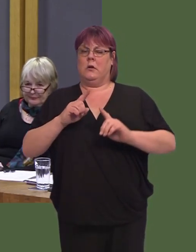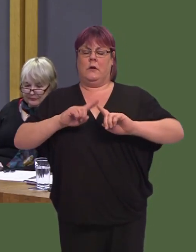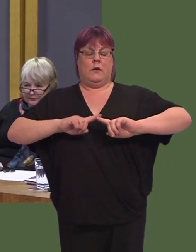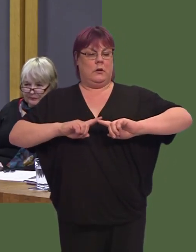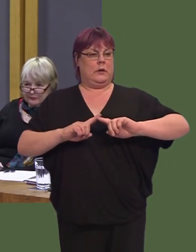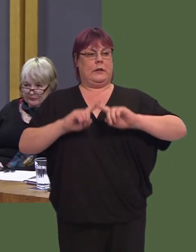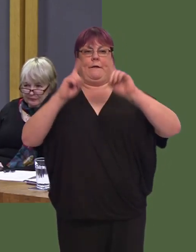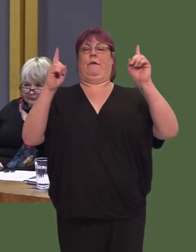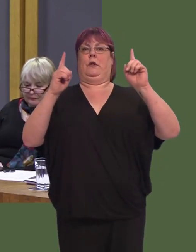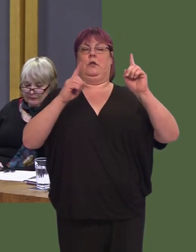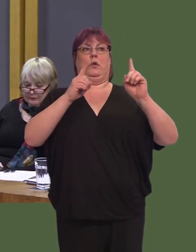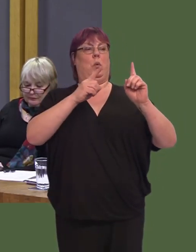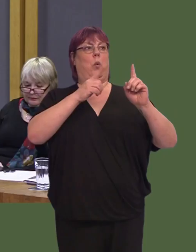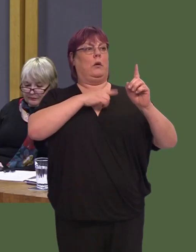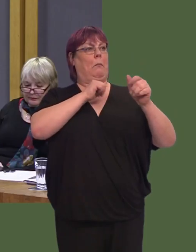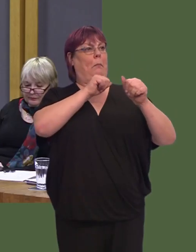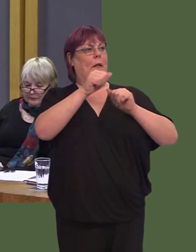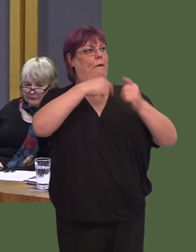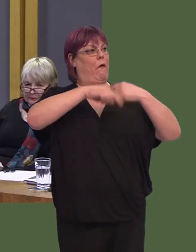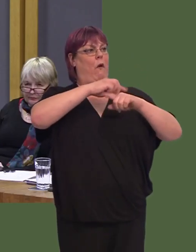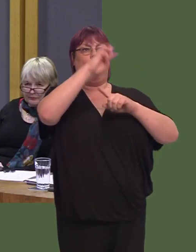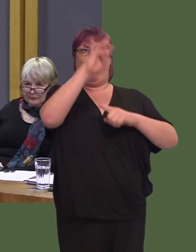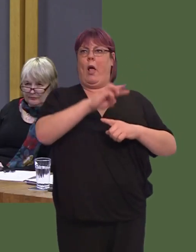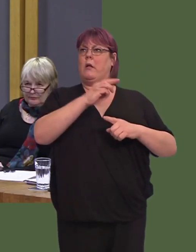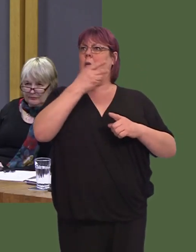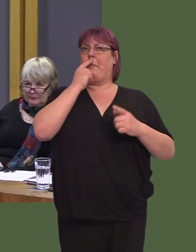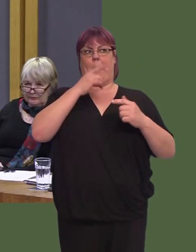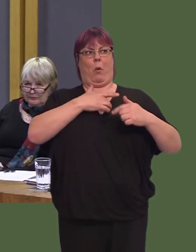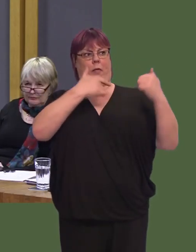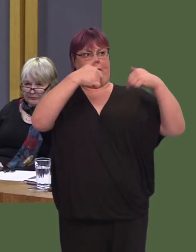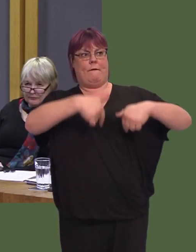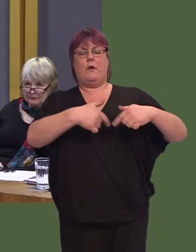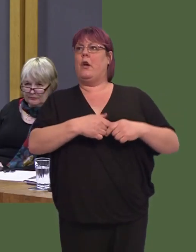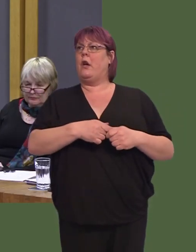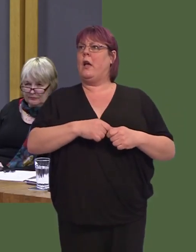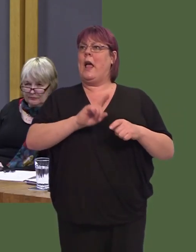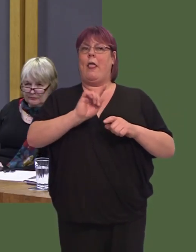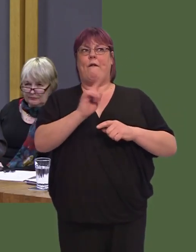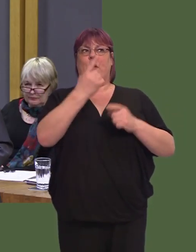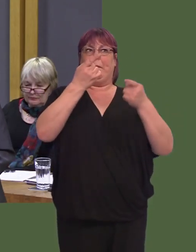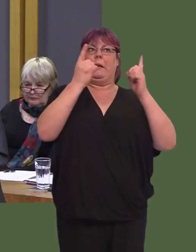interests of Wales and the people of Wales, and for want of a better term, the First Minister is therefore having to fudge it?